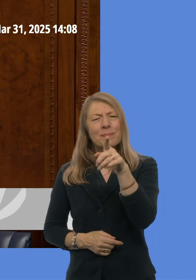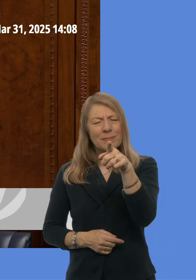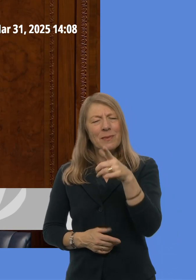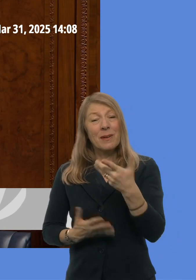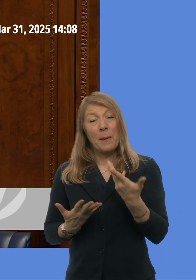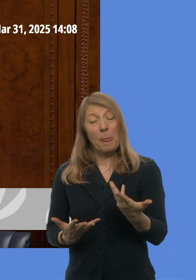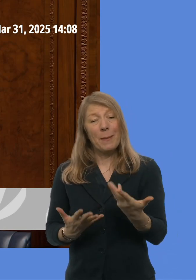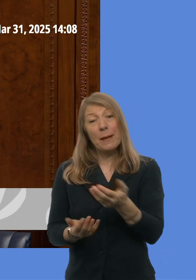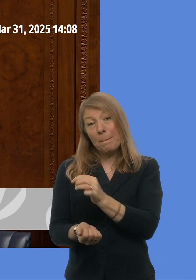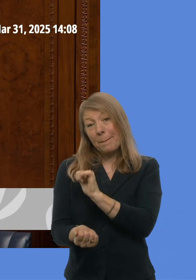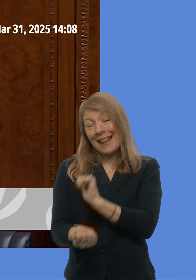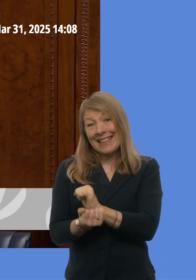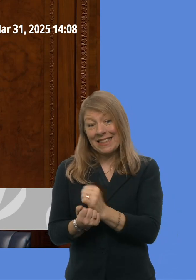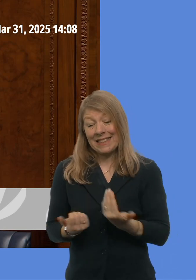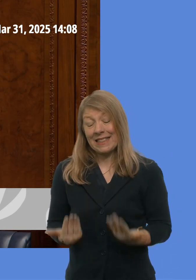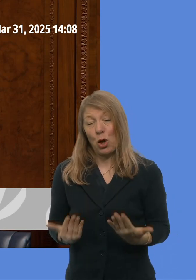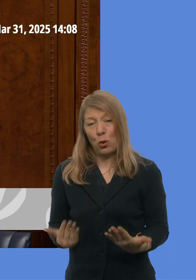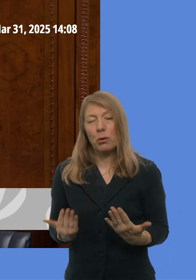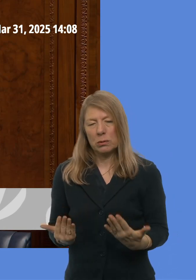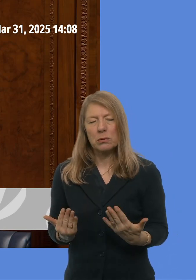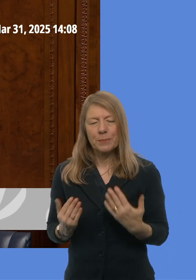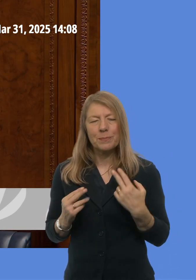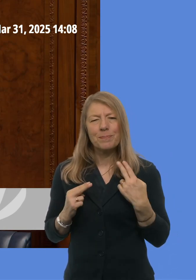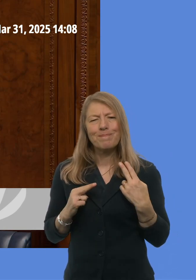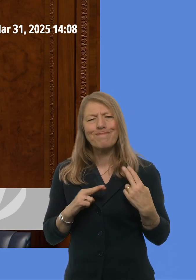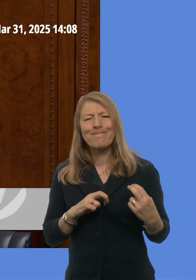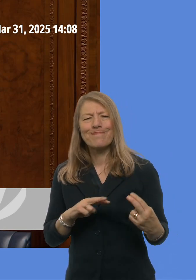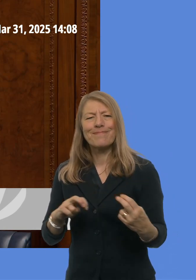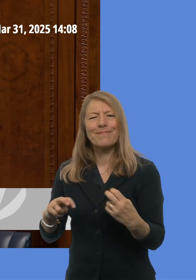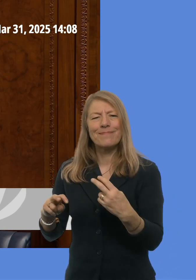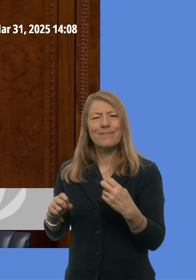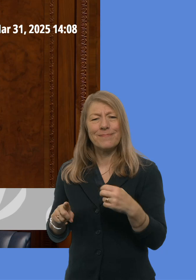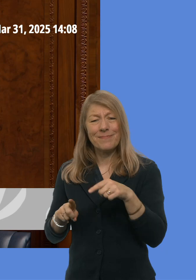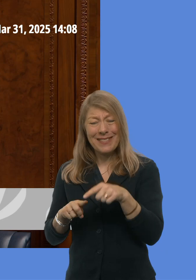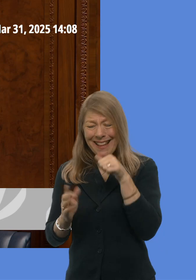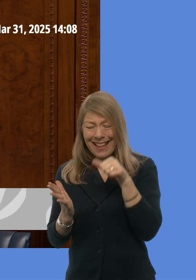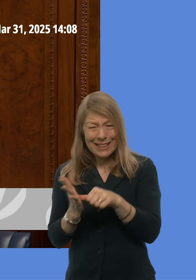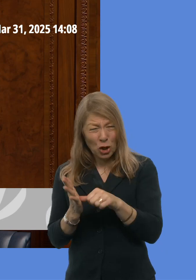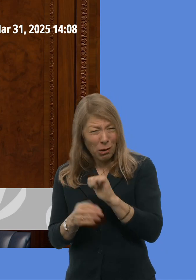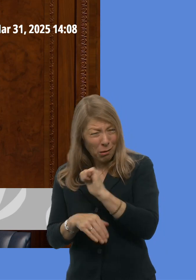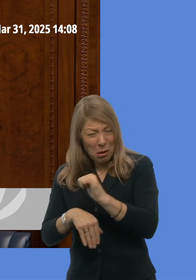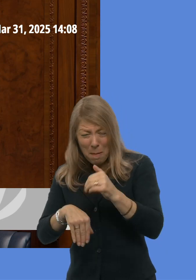currently investigating intimidating paramilitary-branded letters being delivered to residents in Lisbon, how can the